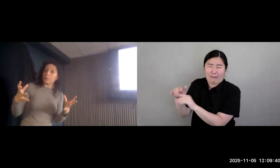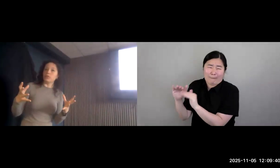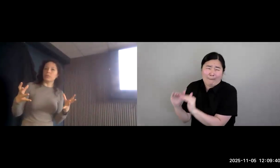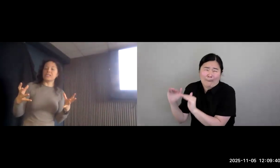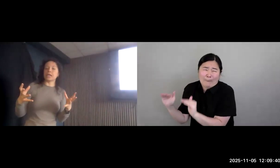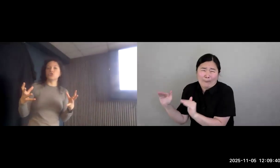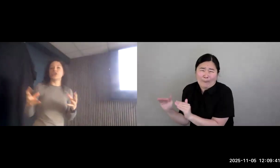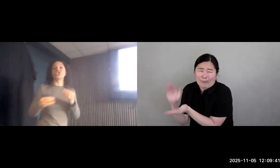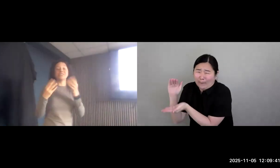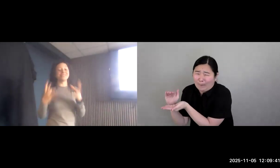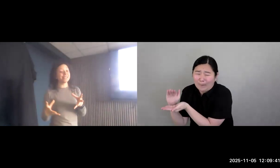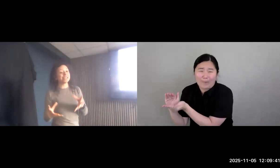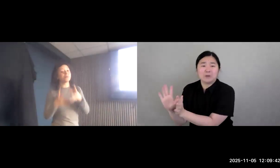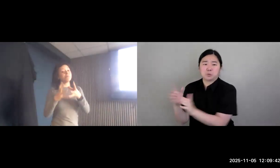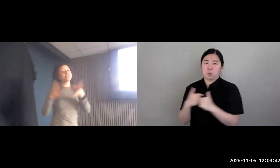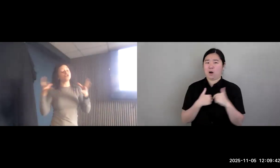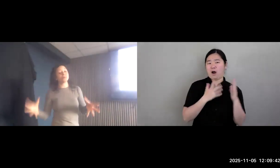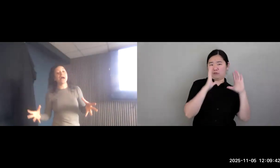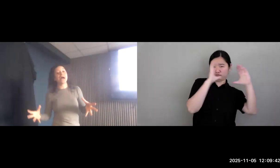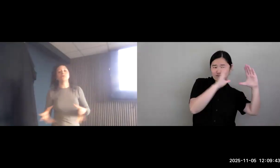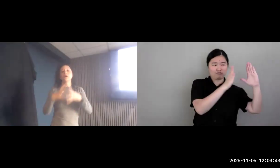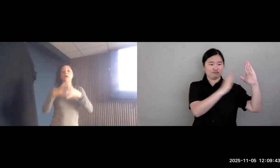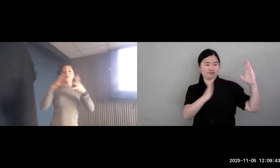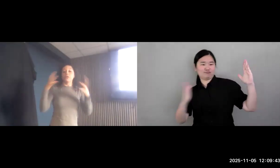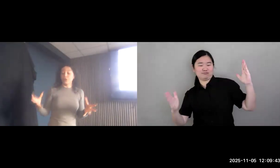Some people from the second generation did, many dropped out.